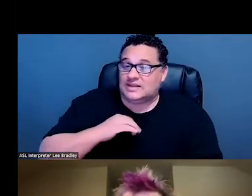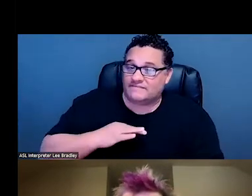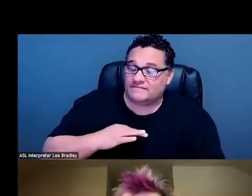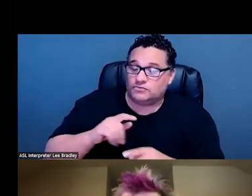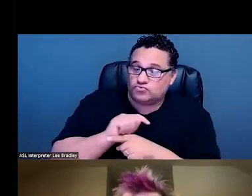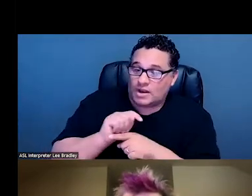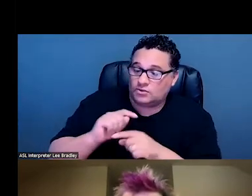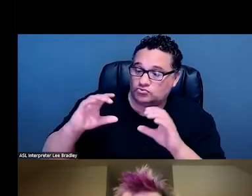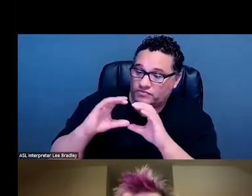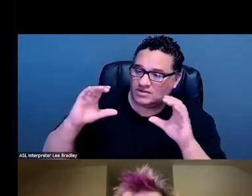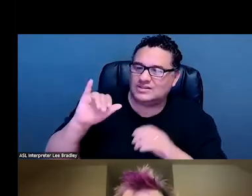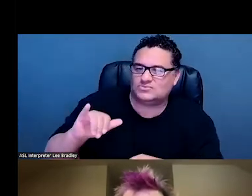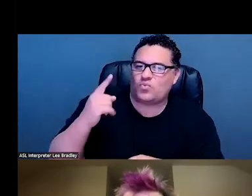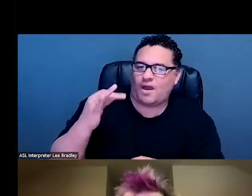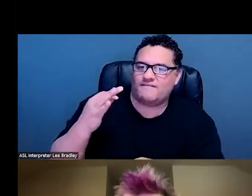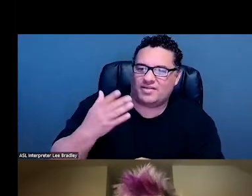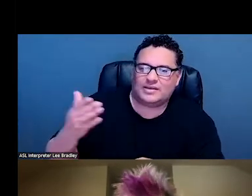HAS BEEN ONE OF THE THINGS THAT HAS REALLY MADE A DIFFERENCE.